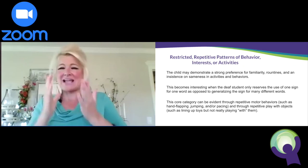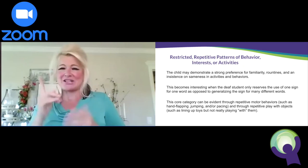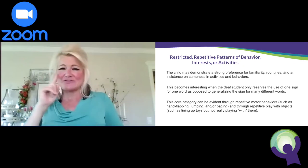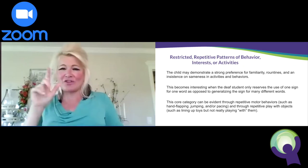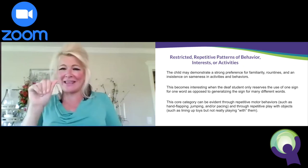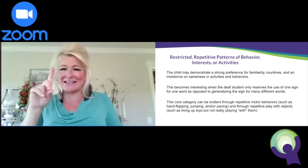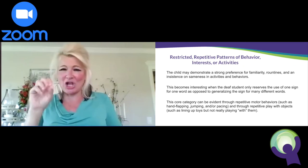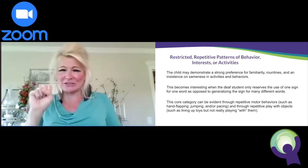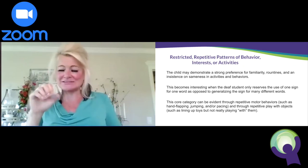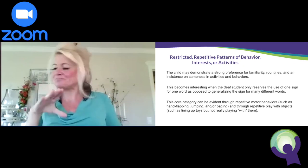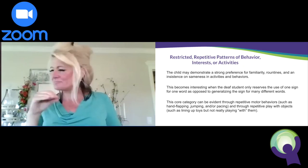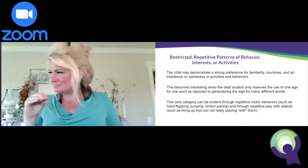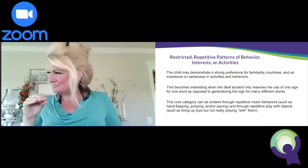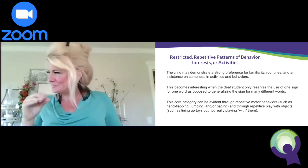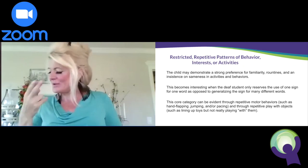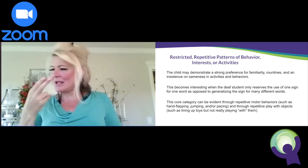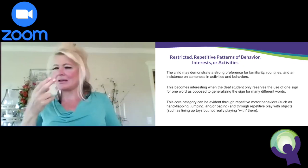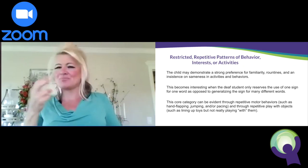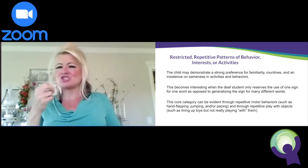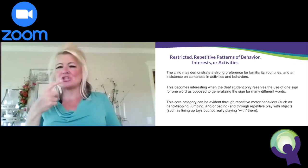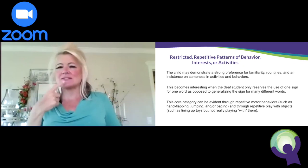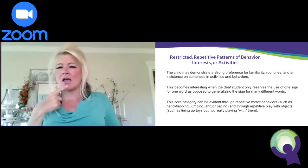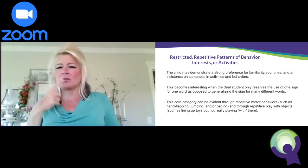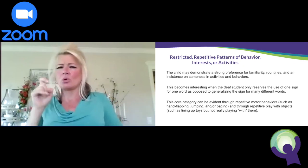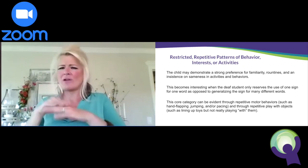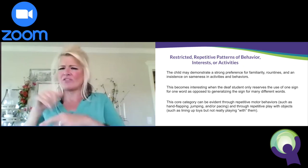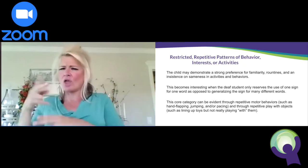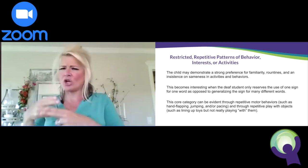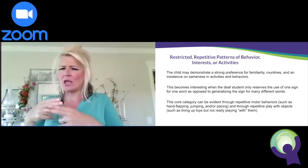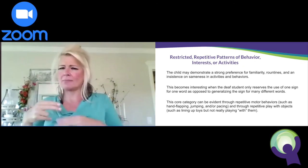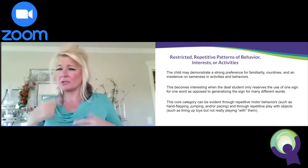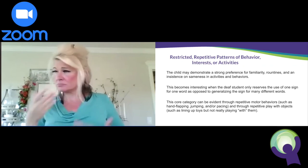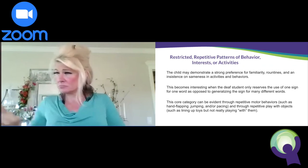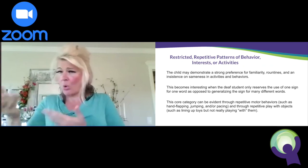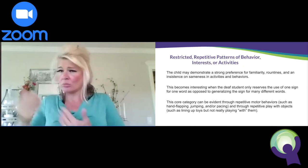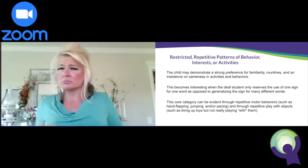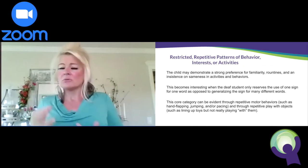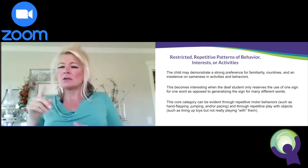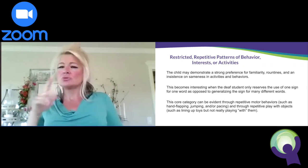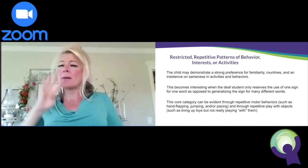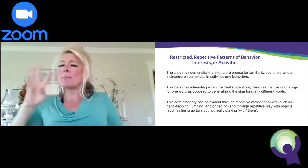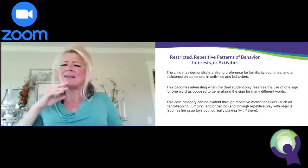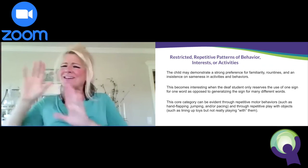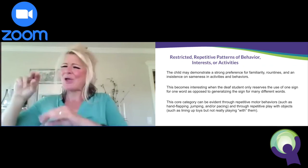kids, really working with the....the